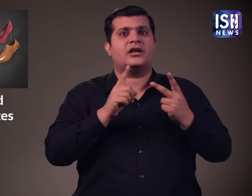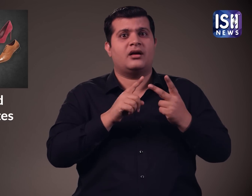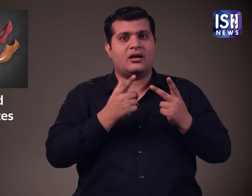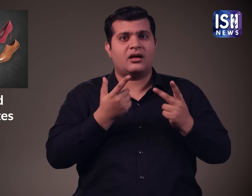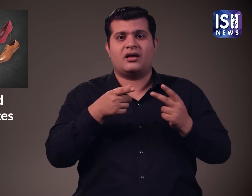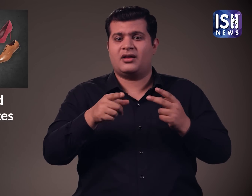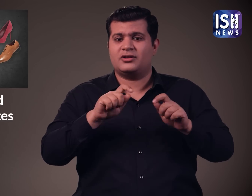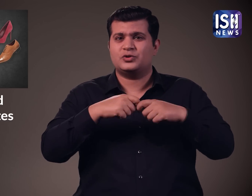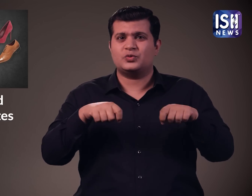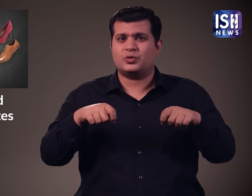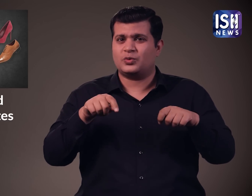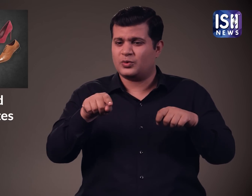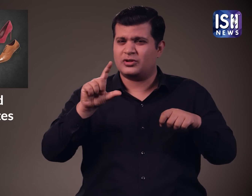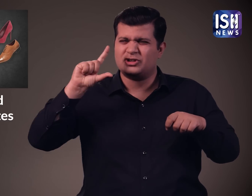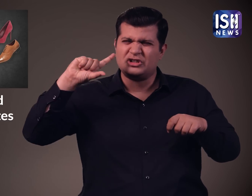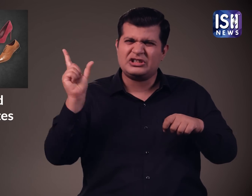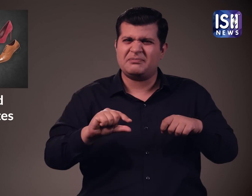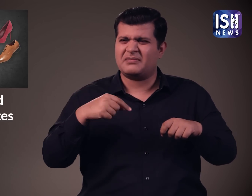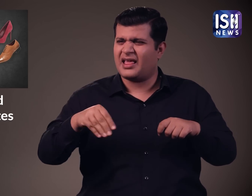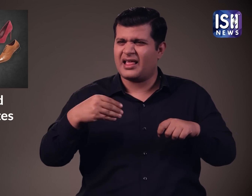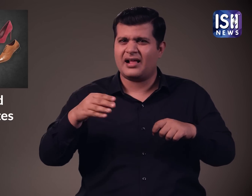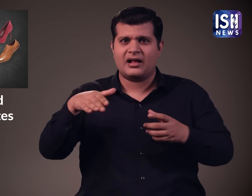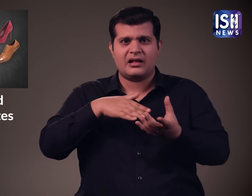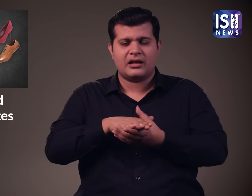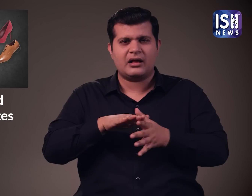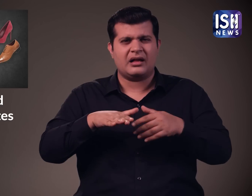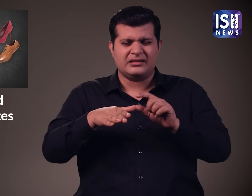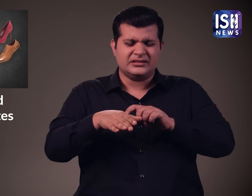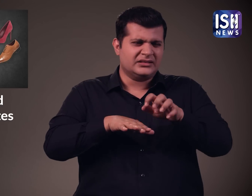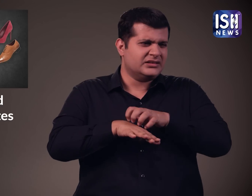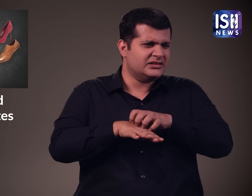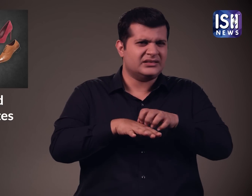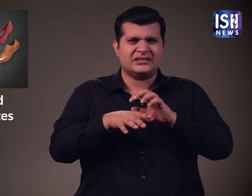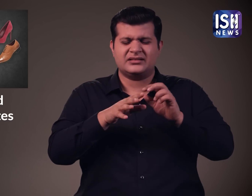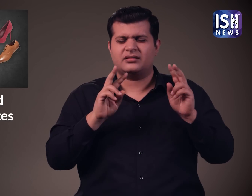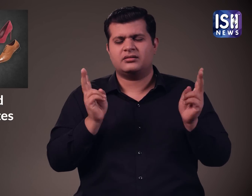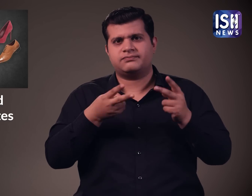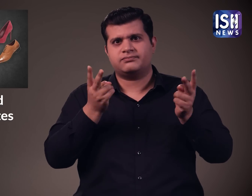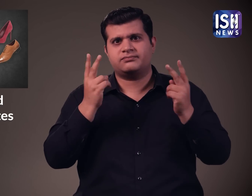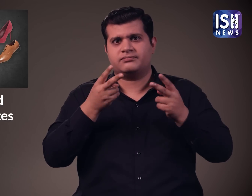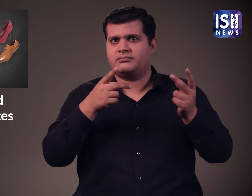It may also be caused if you are wearing cheap low quality shoes.